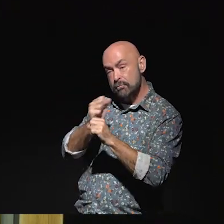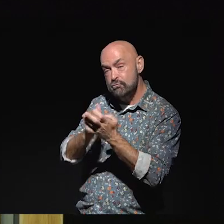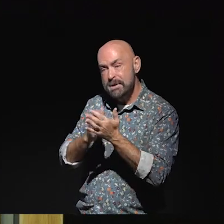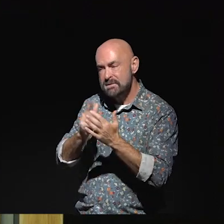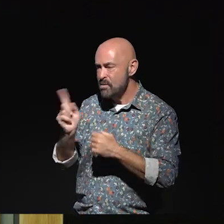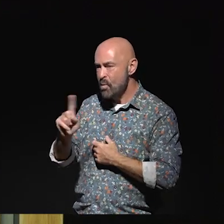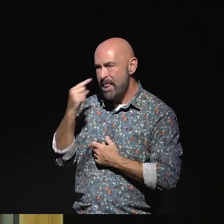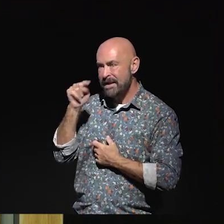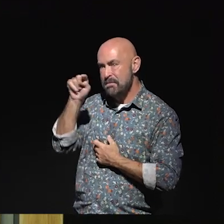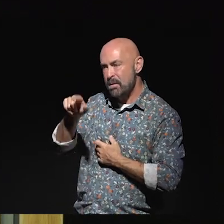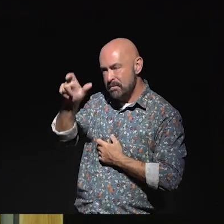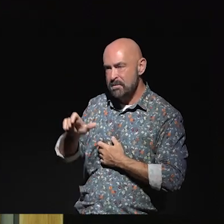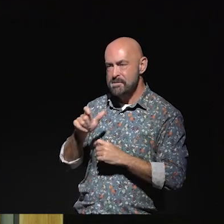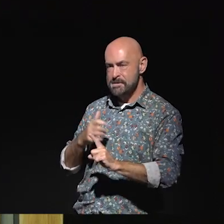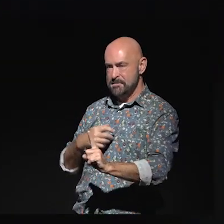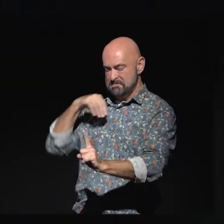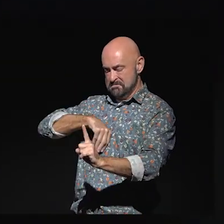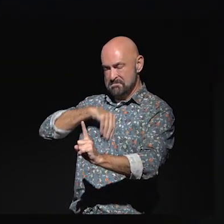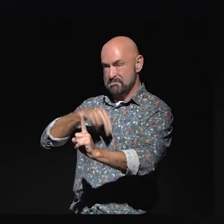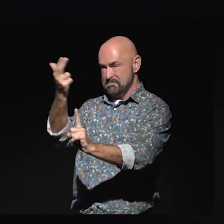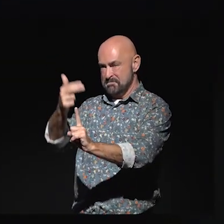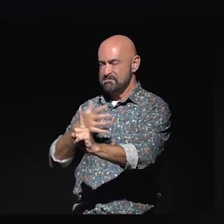of these people who are sitting to him.